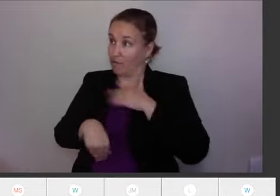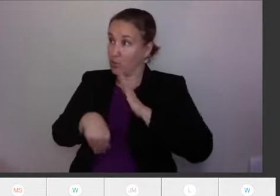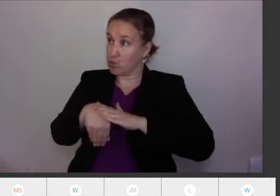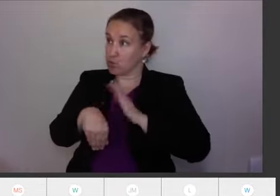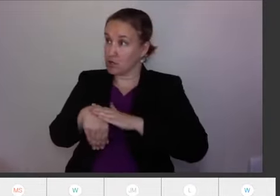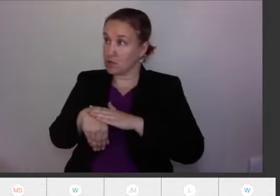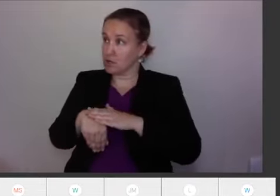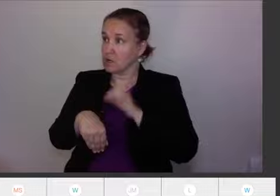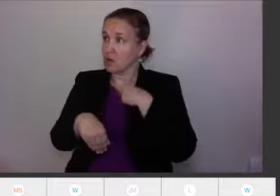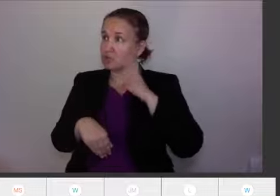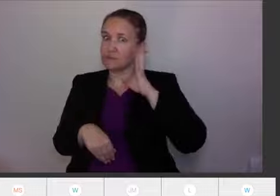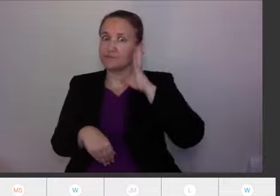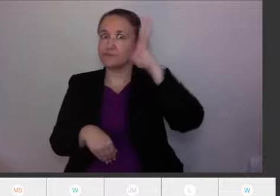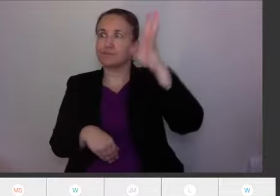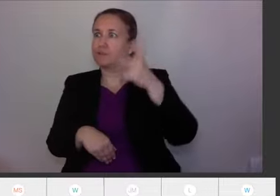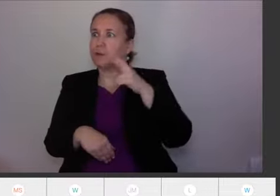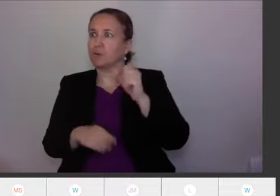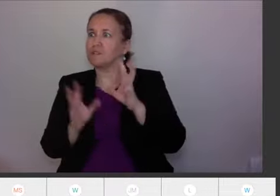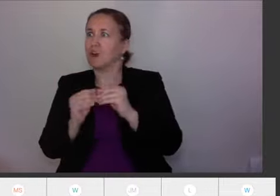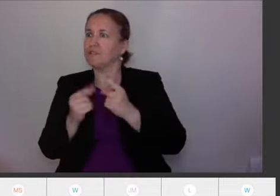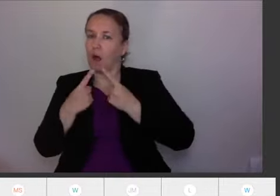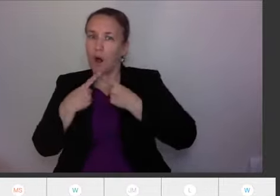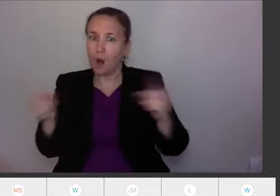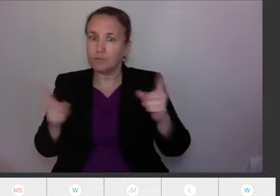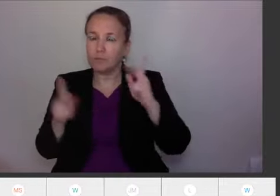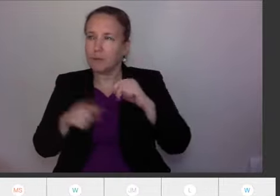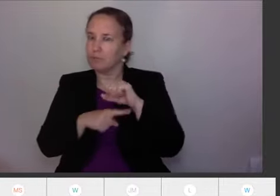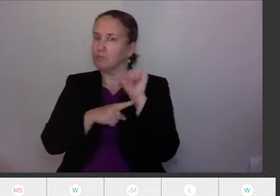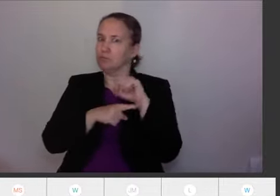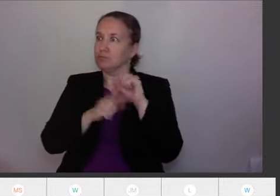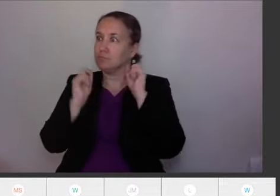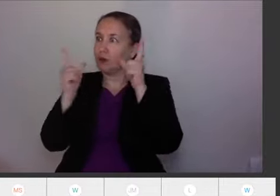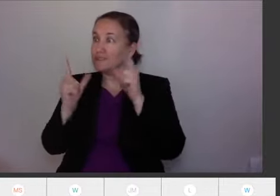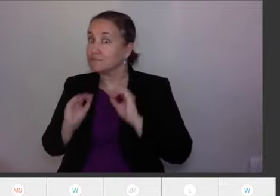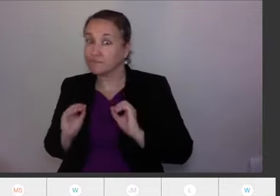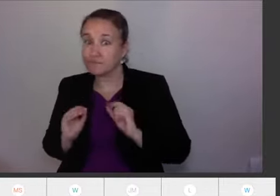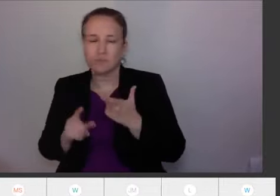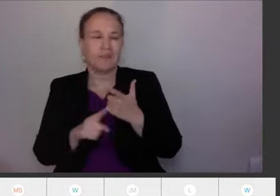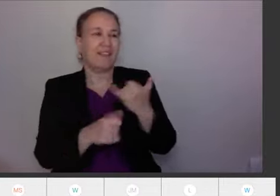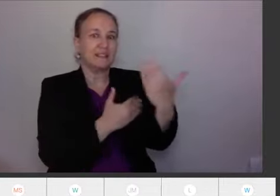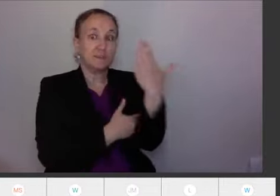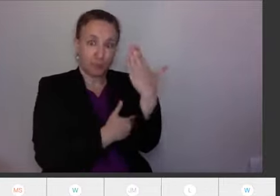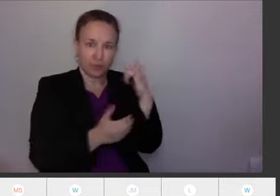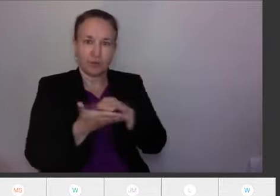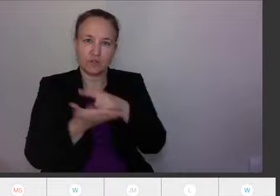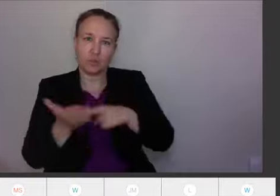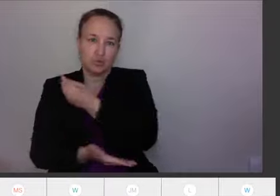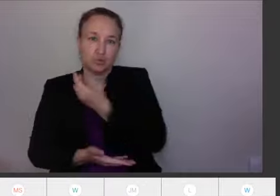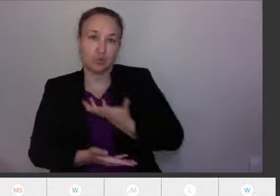at a press conference and taking people by surprise [Commissioner] that is what was conveyed to me this morning [Reporter] okay